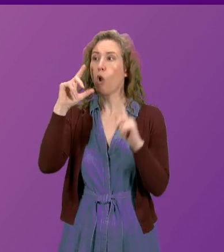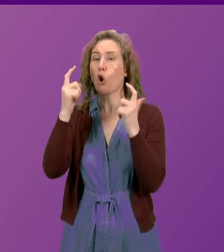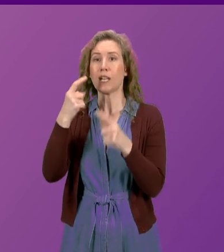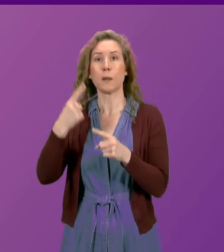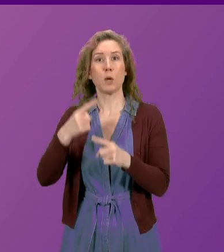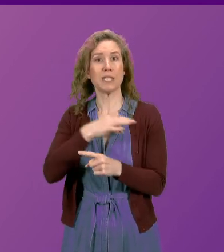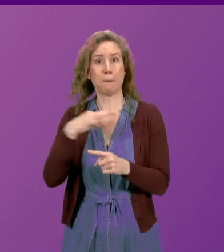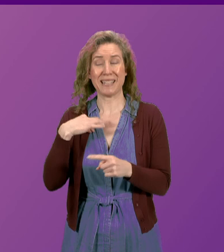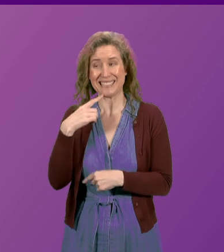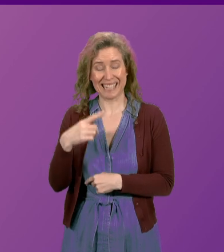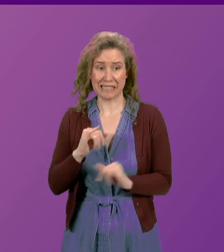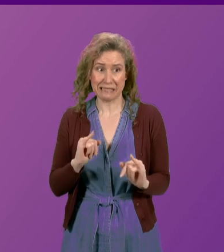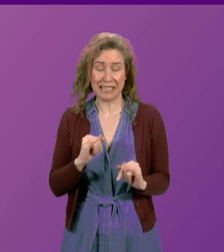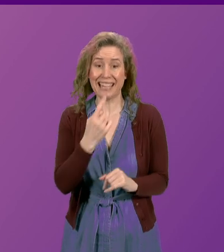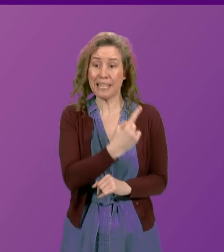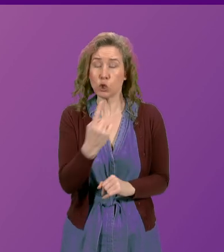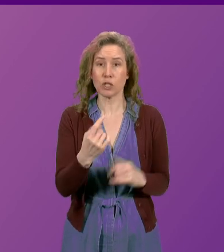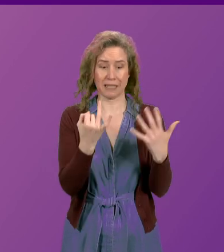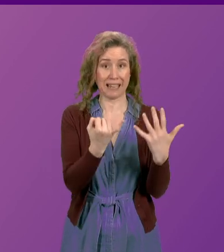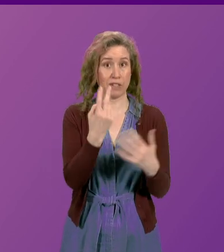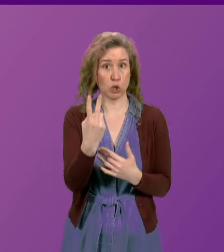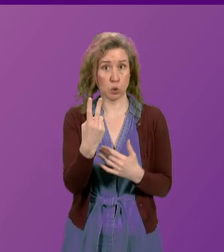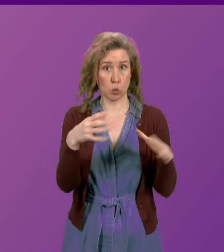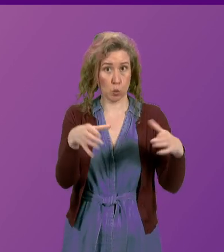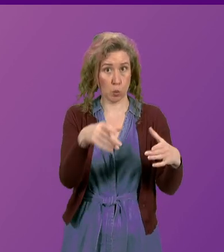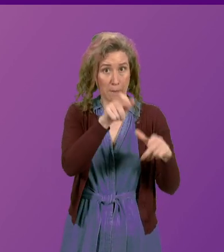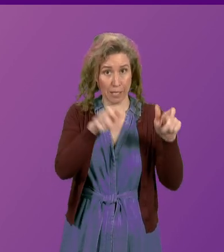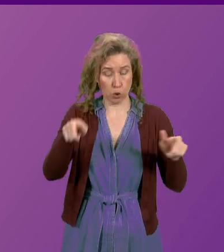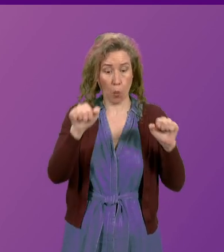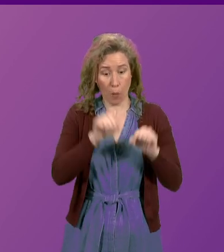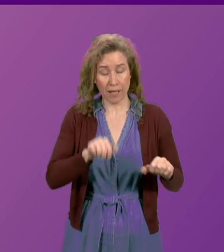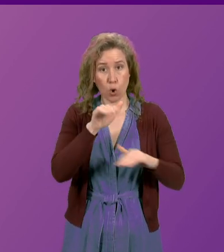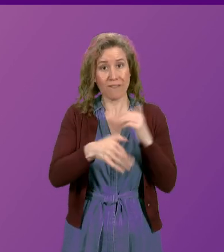for every 72 patients who wait over eight hours in accident and emergency departments, there will